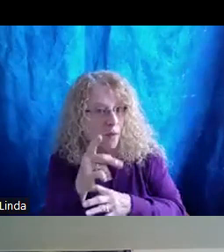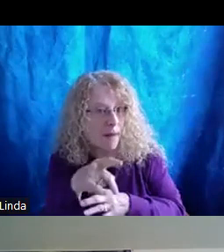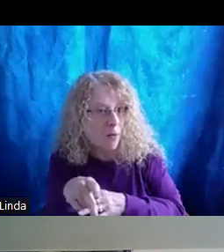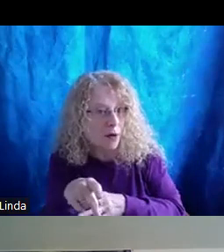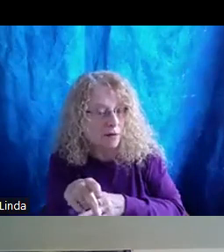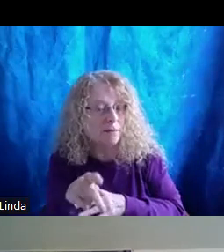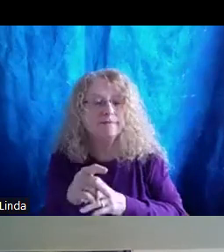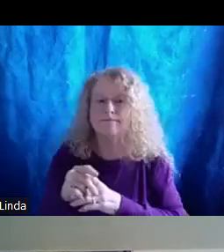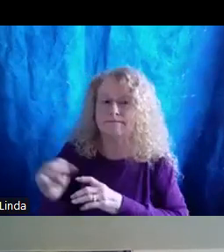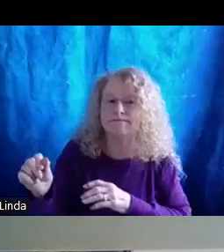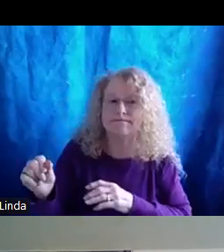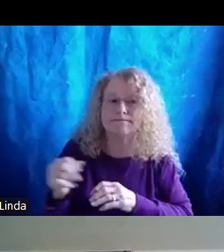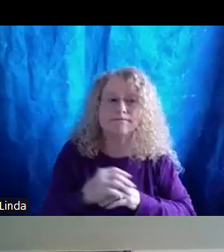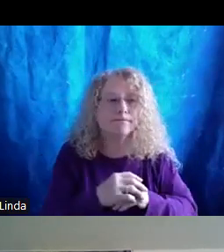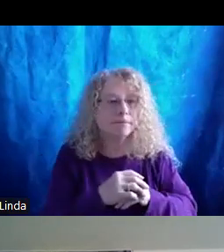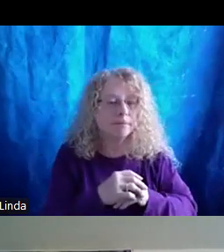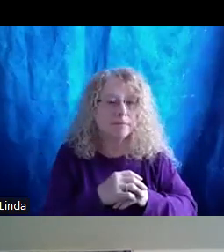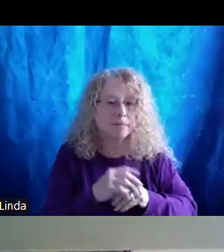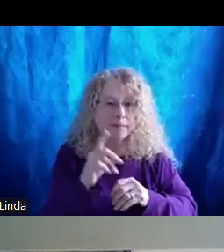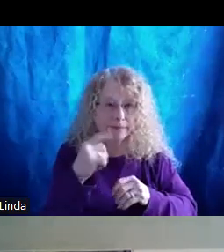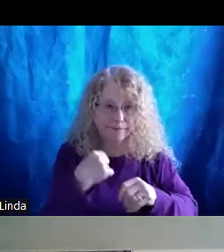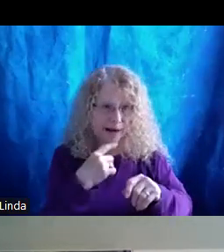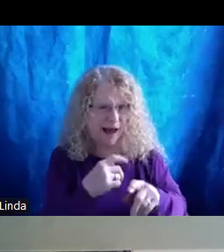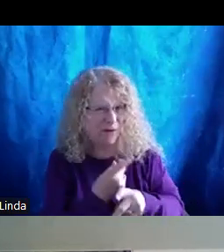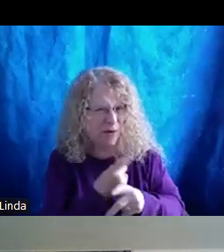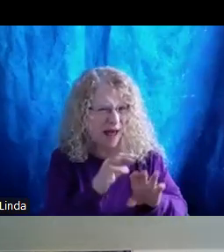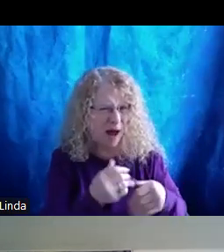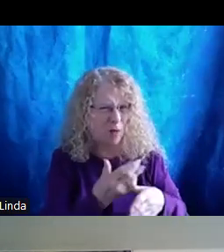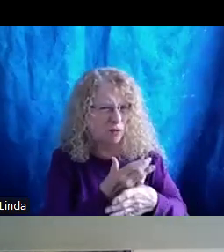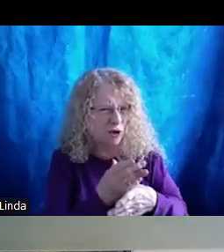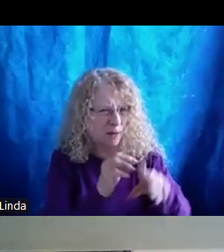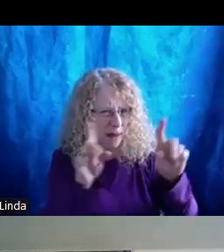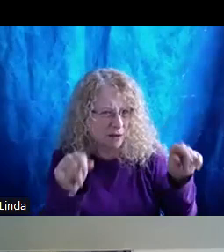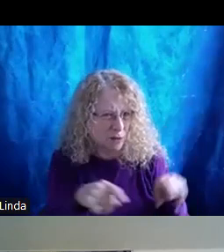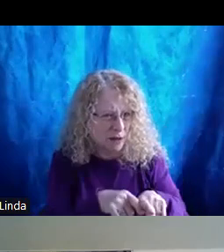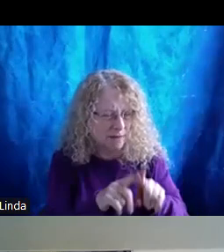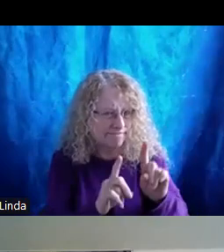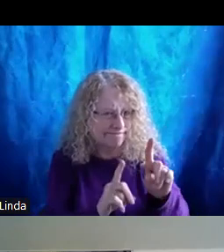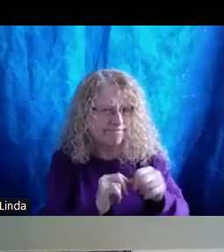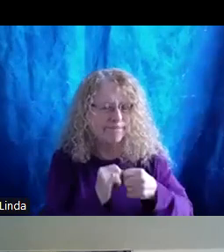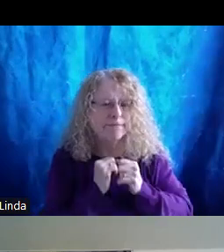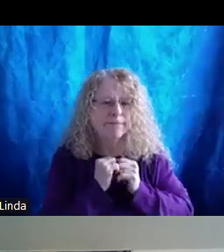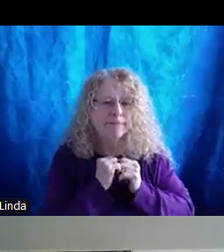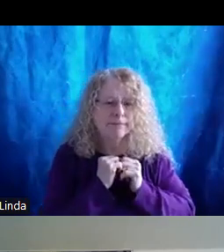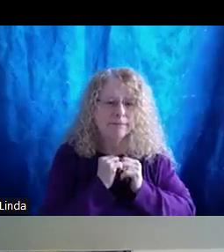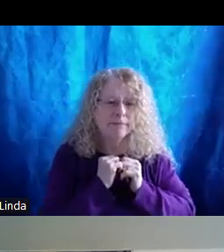I JUST HAVE TO FIGURE OUT HOW TO SHARE SCREEN. THERE WE GO.